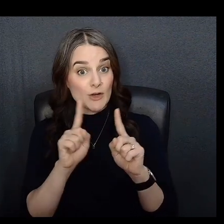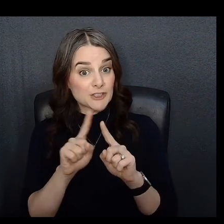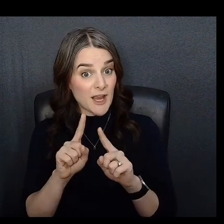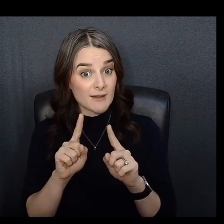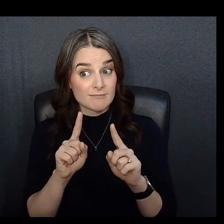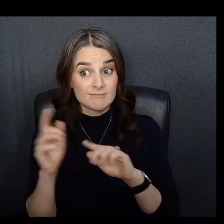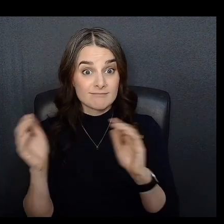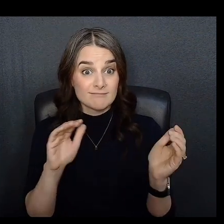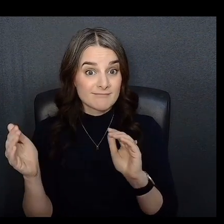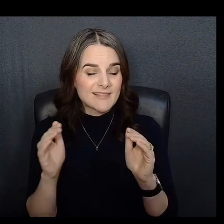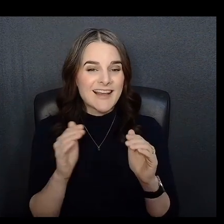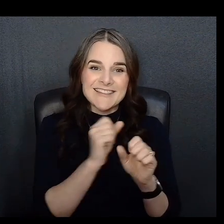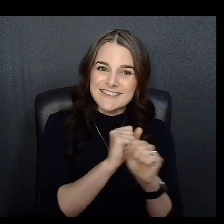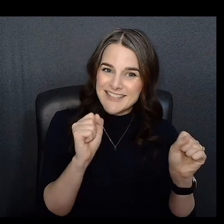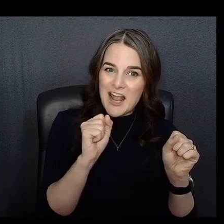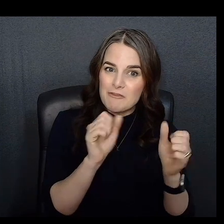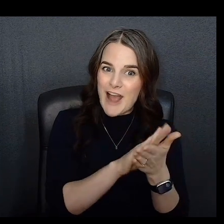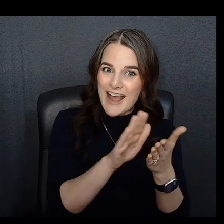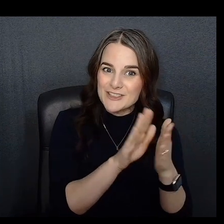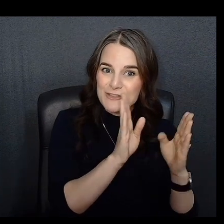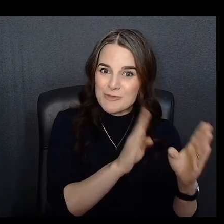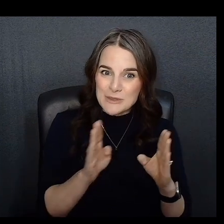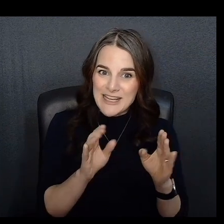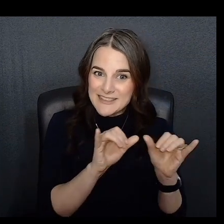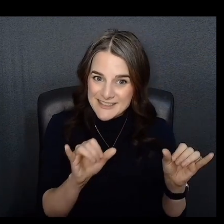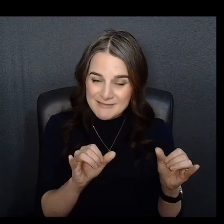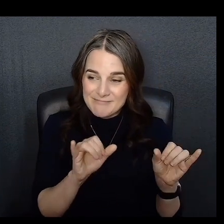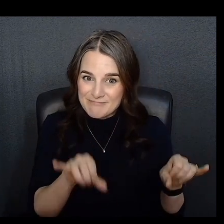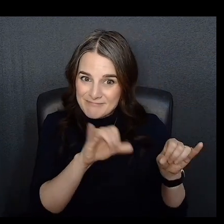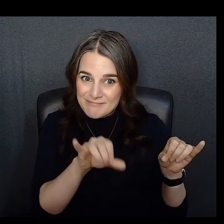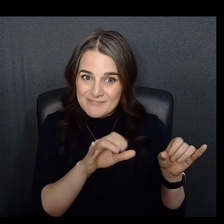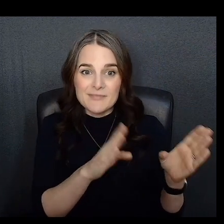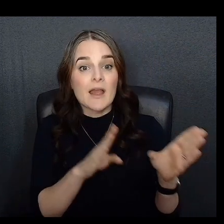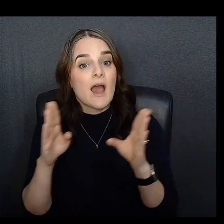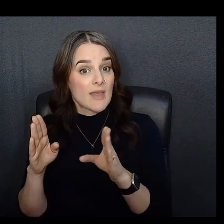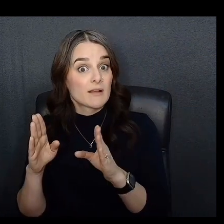routines being completed and then instances of abuse as well.